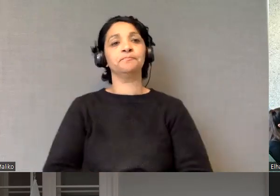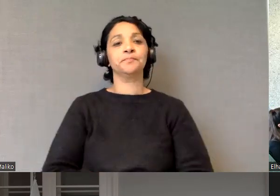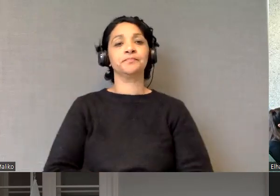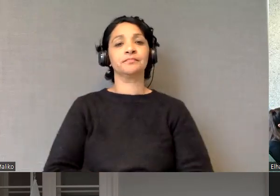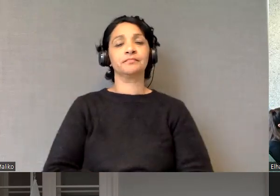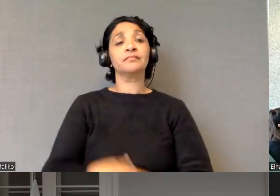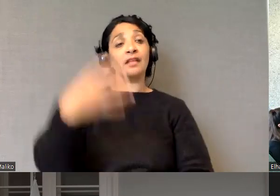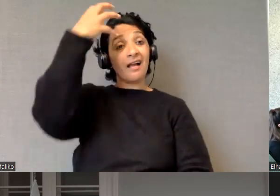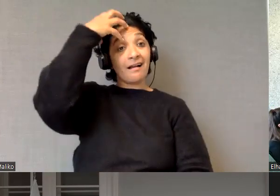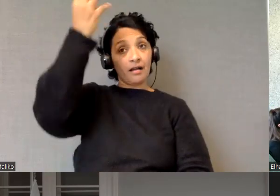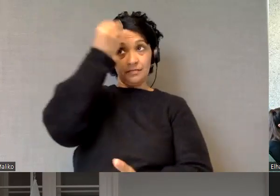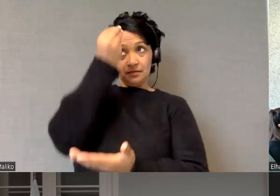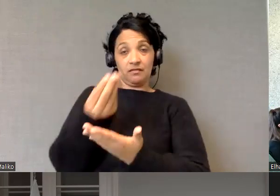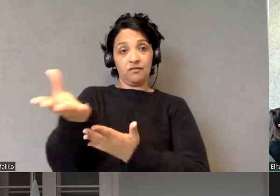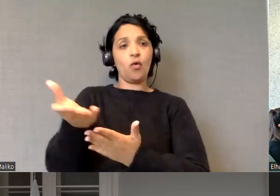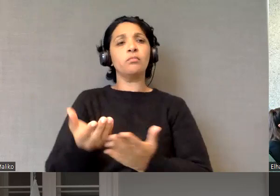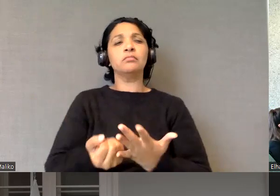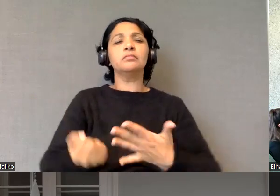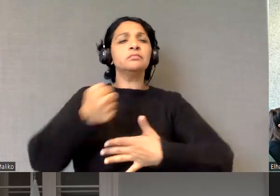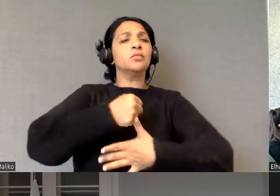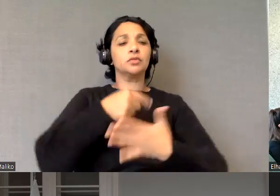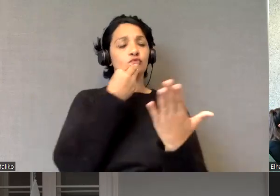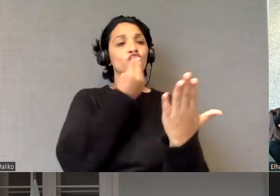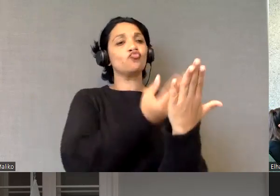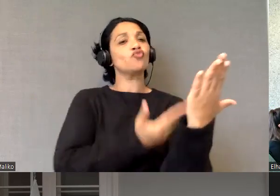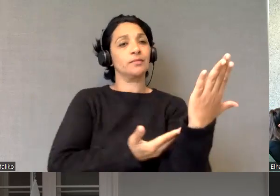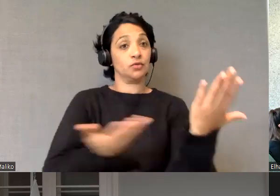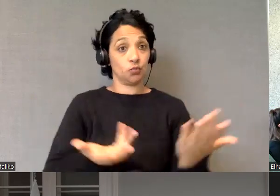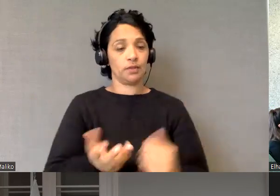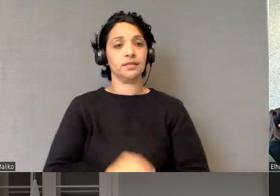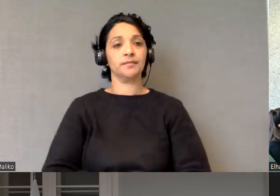recommendations beyond the general ones that I provided is that in line with Article 4